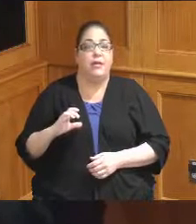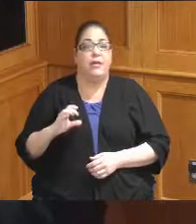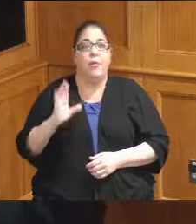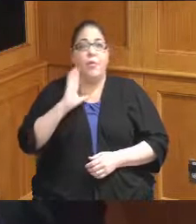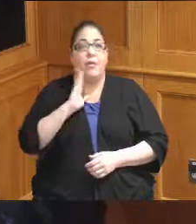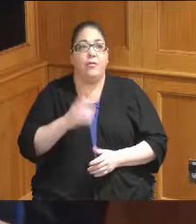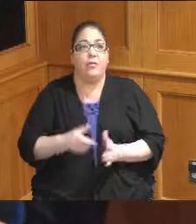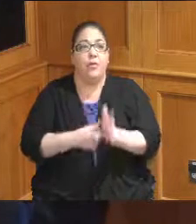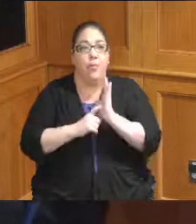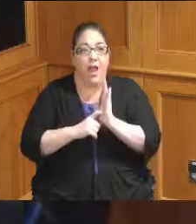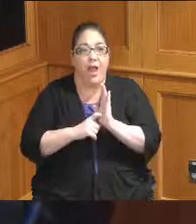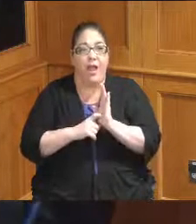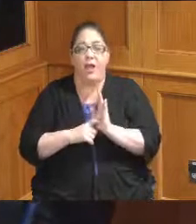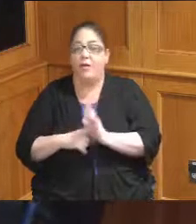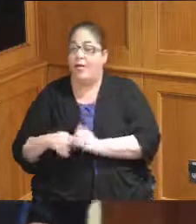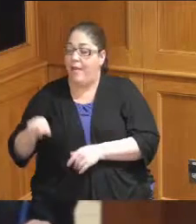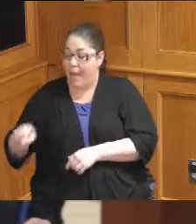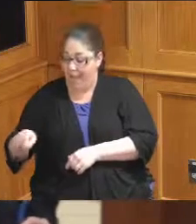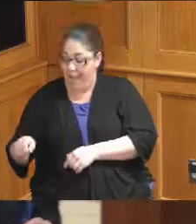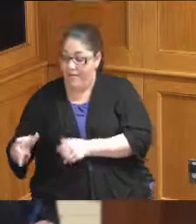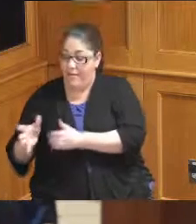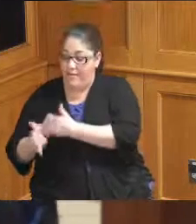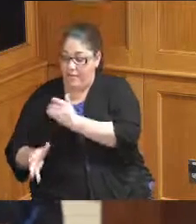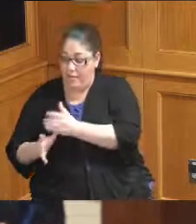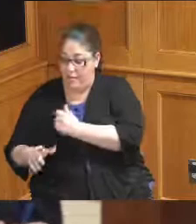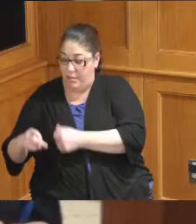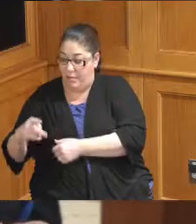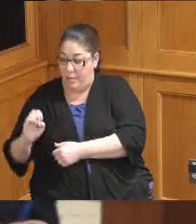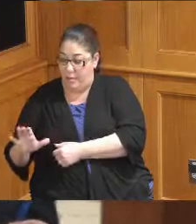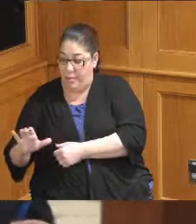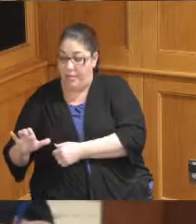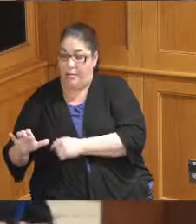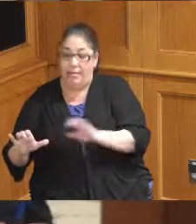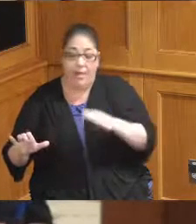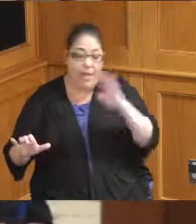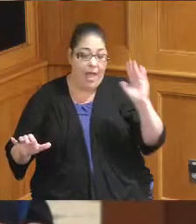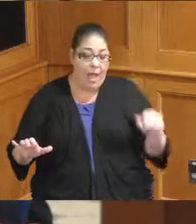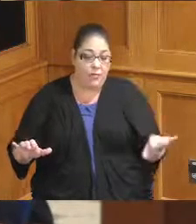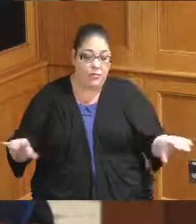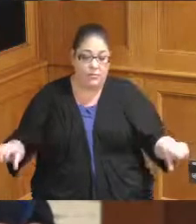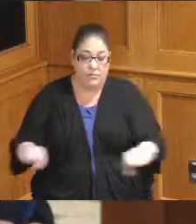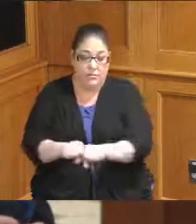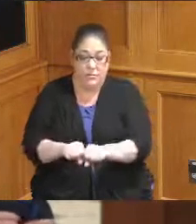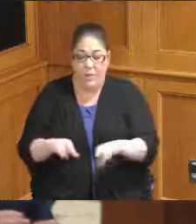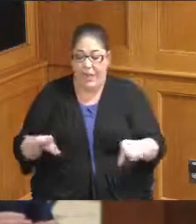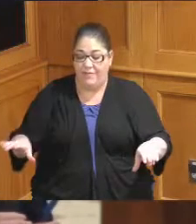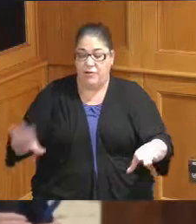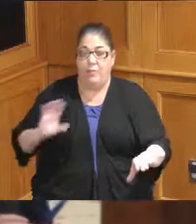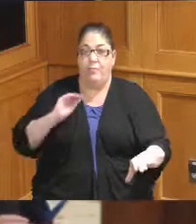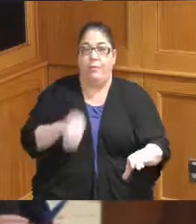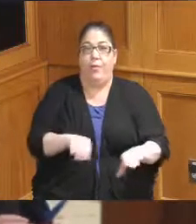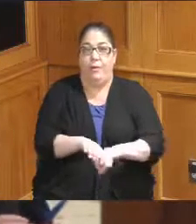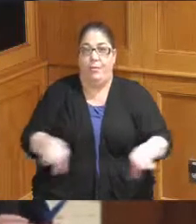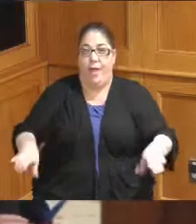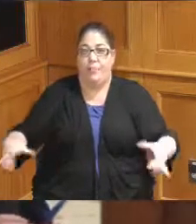to this existing public sewer an abandonment of the HSTs or home sewage treatment system that is